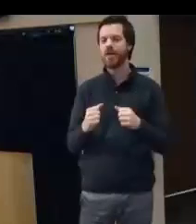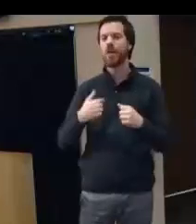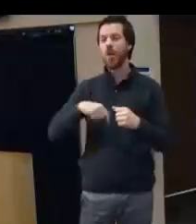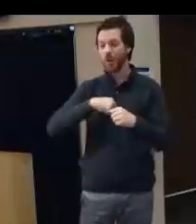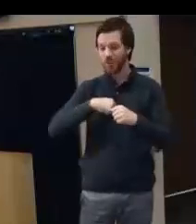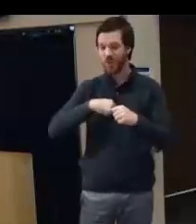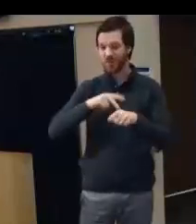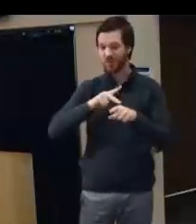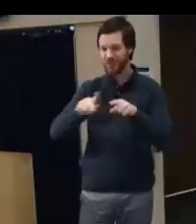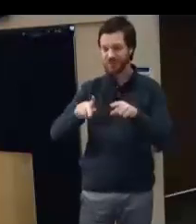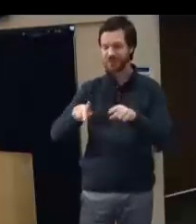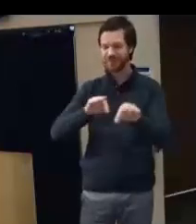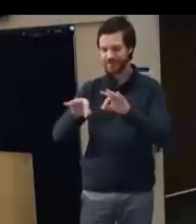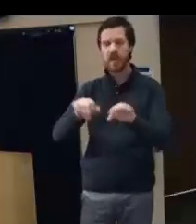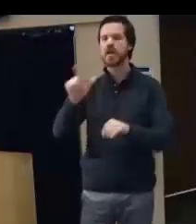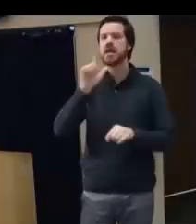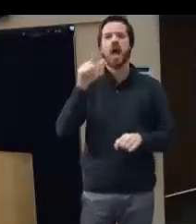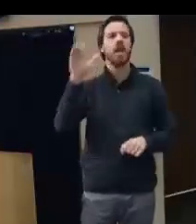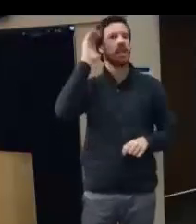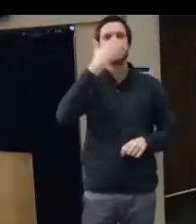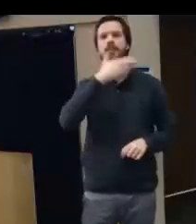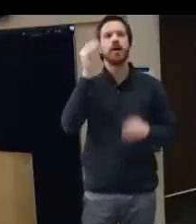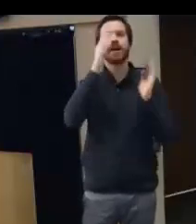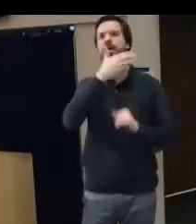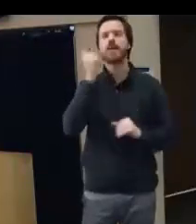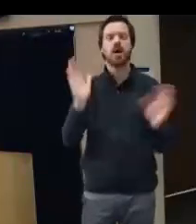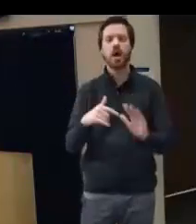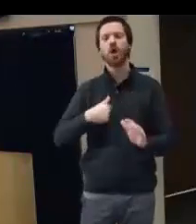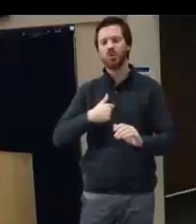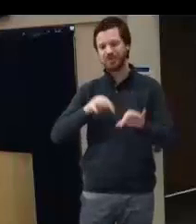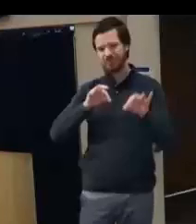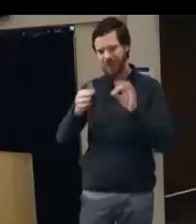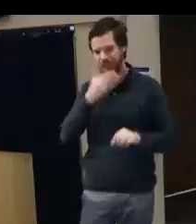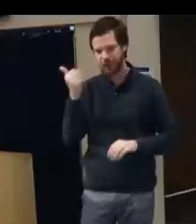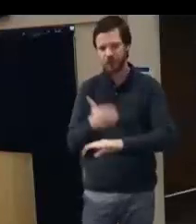better it's not their job to listen better to pay attention better and oftentimes people don't like